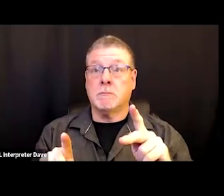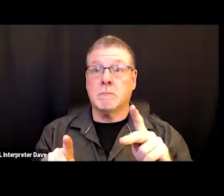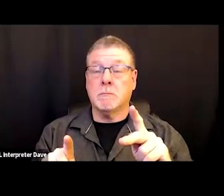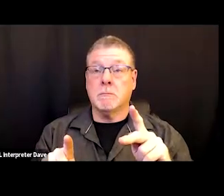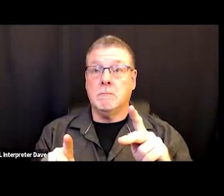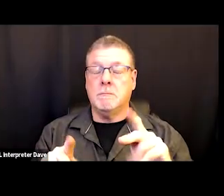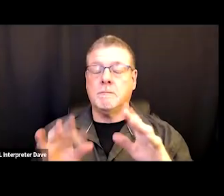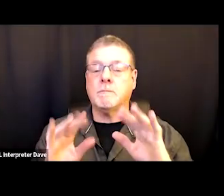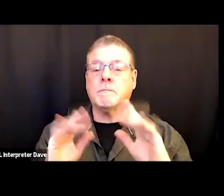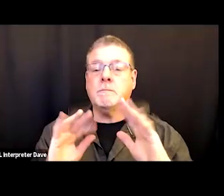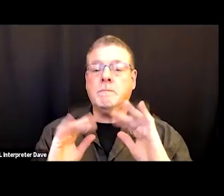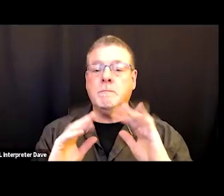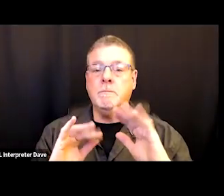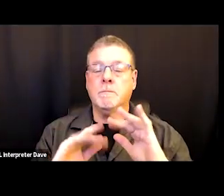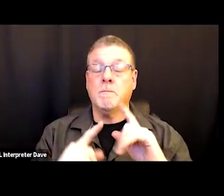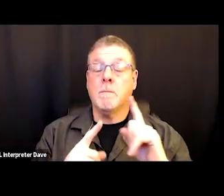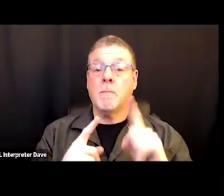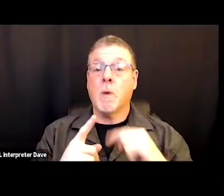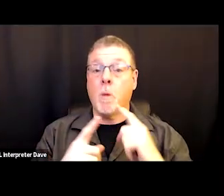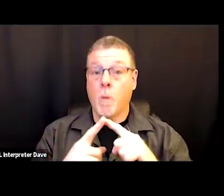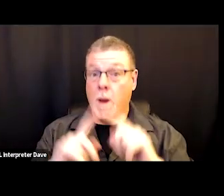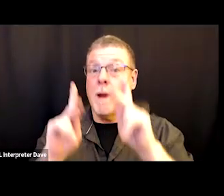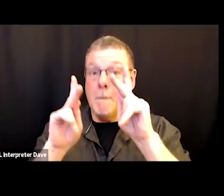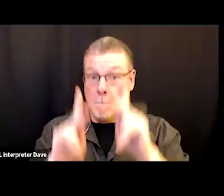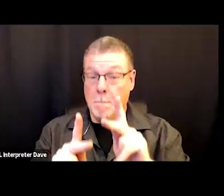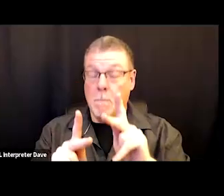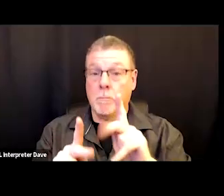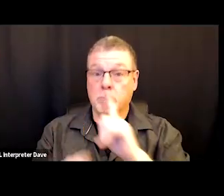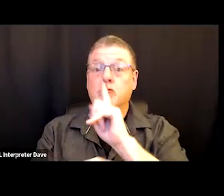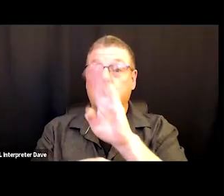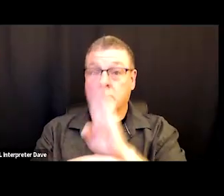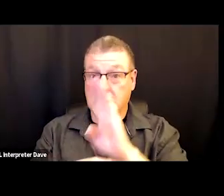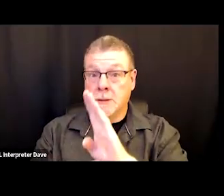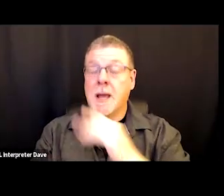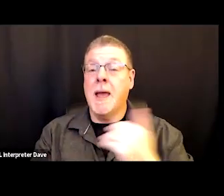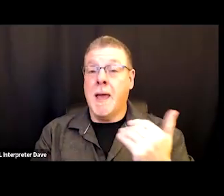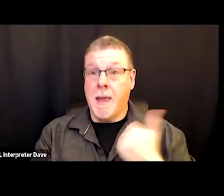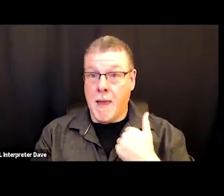where an individual is deemed to have the prevalence of trauma,